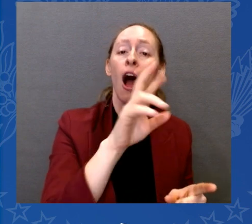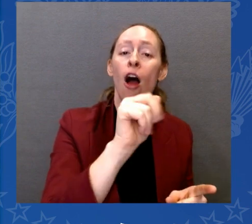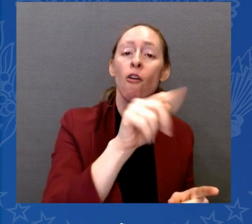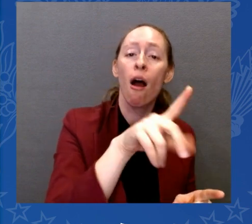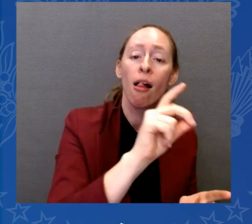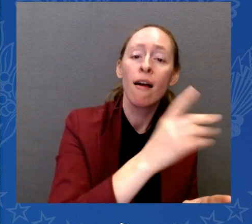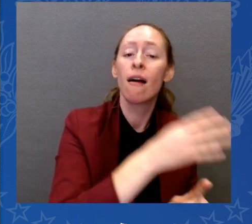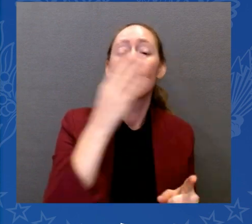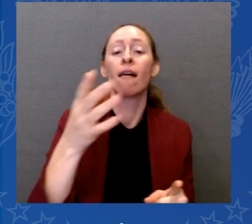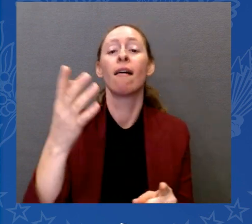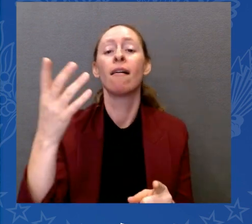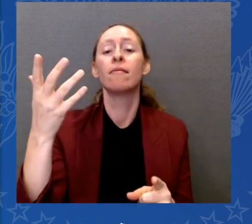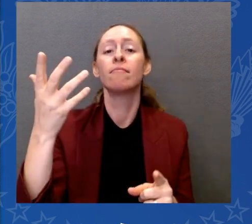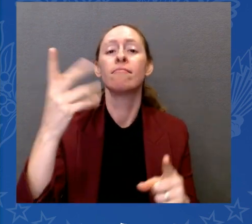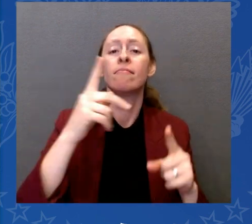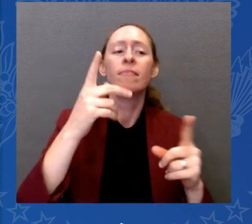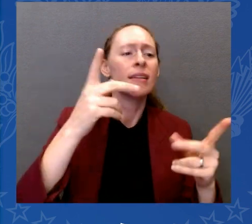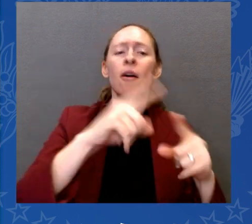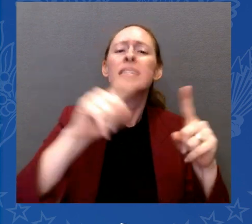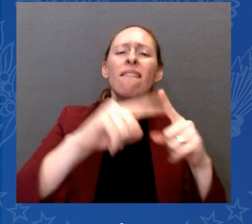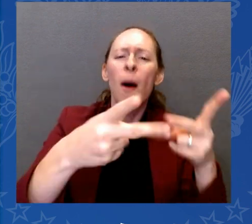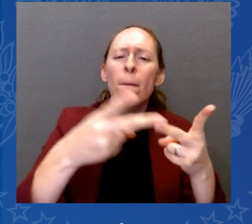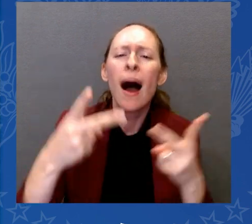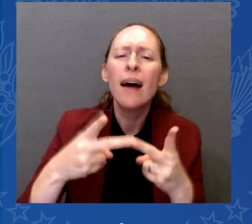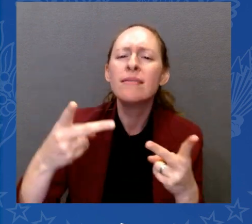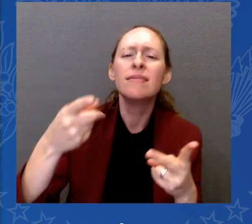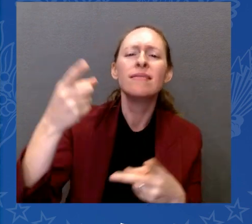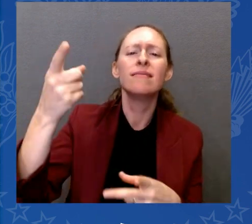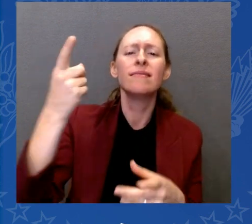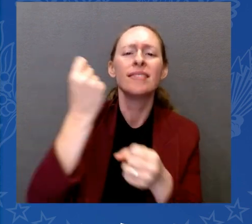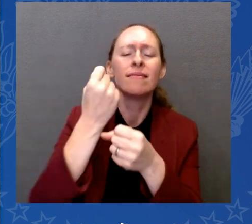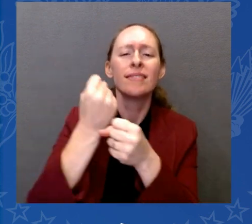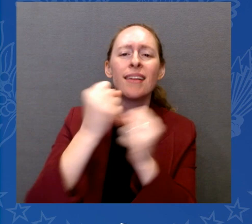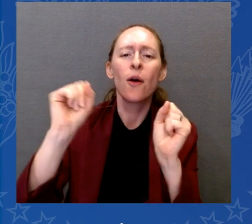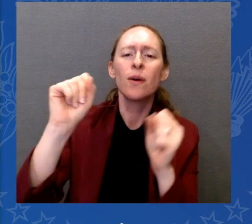I'm establishing Camp Hale-Continental Divide National Monument today.